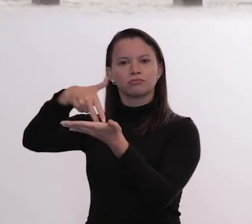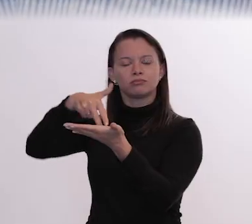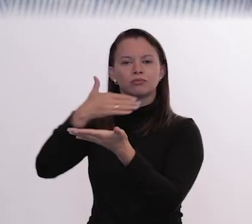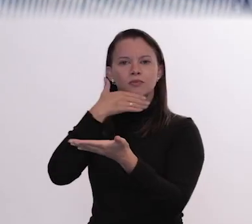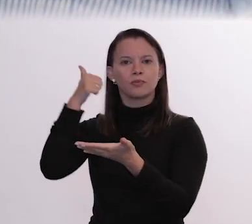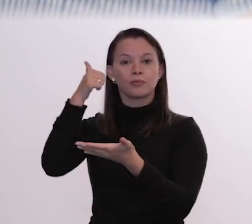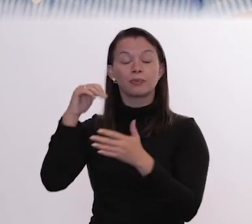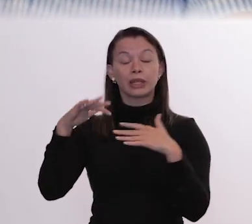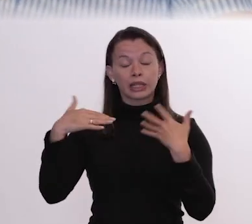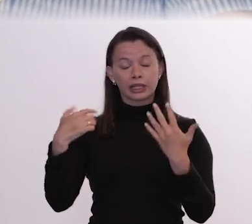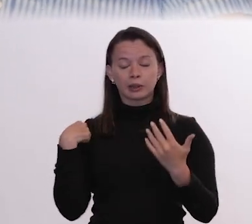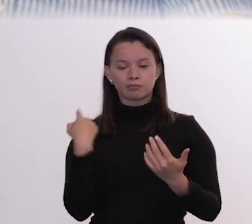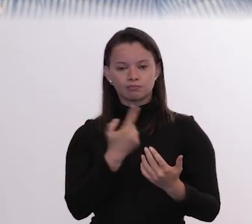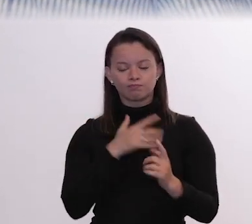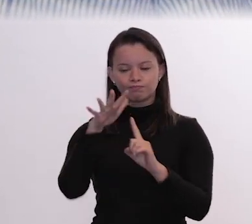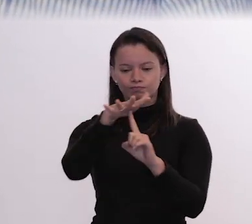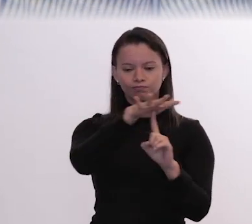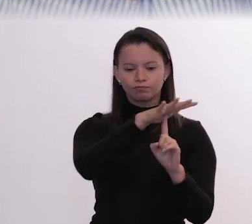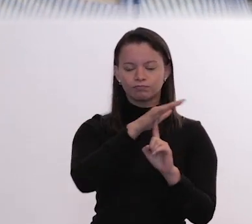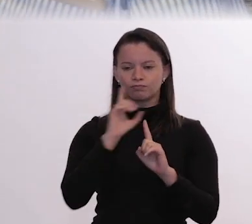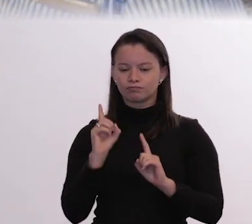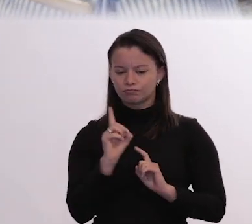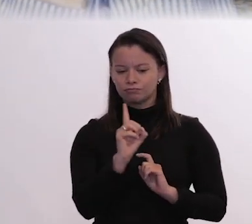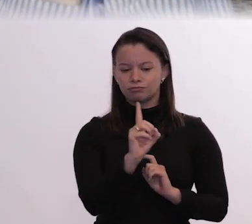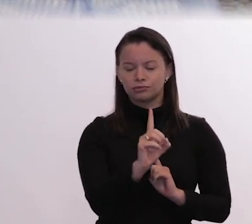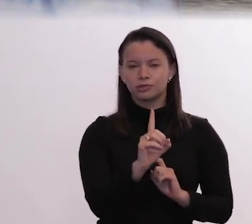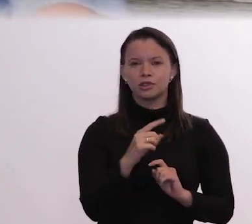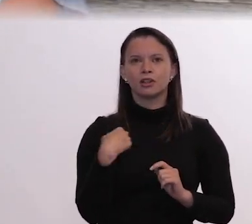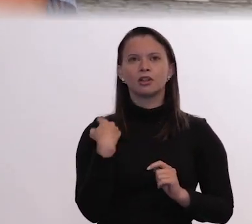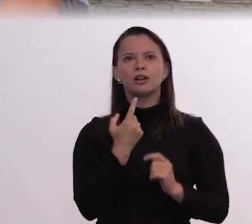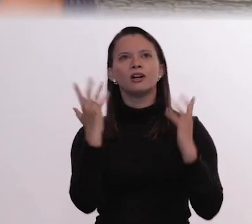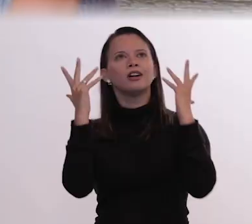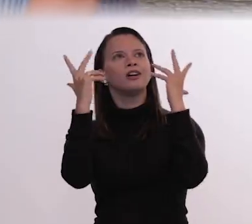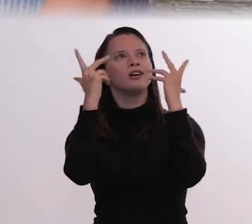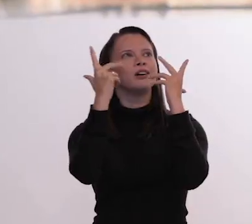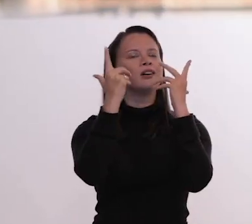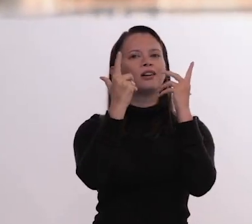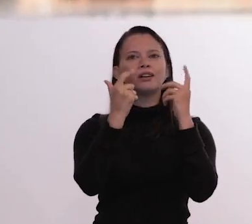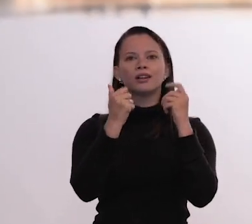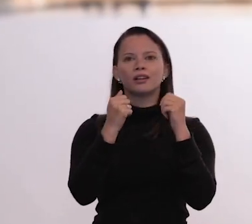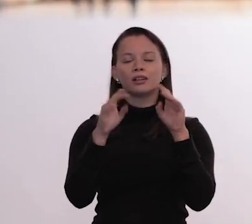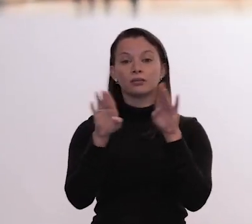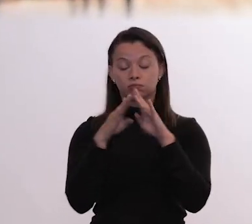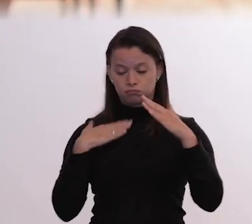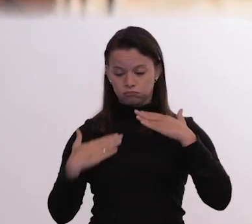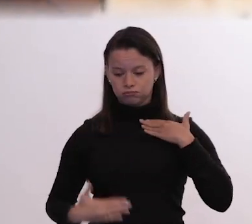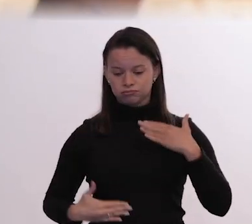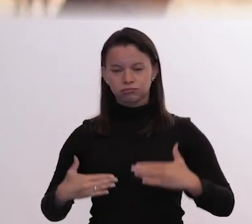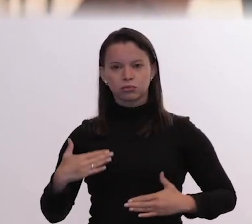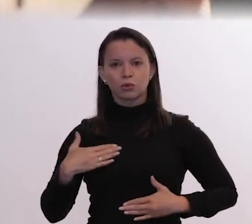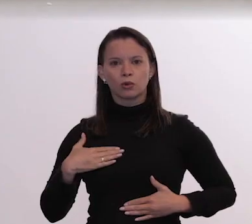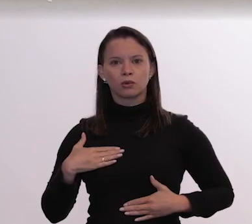comes with measurable physiological changes of stress reduction, of blood pressure control.